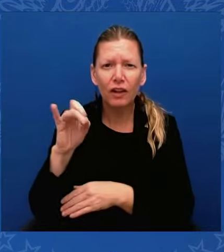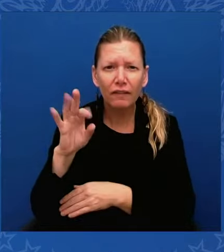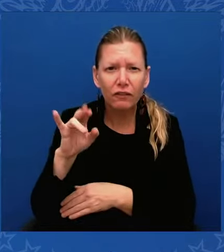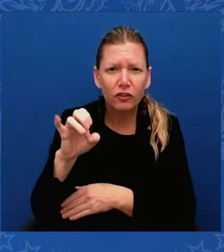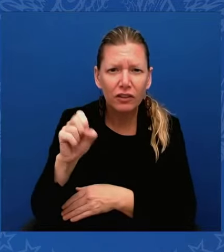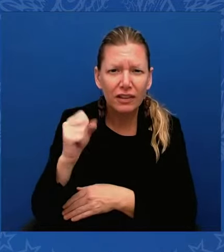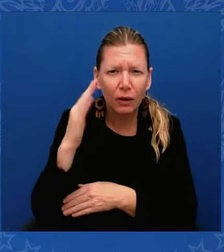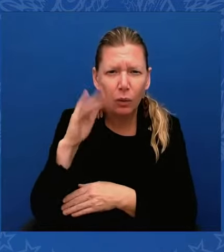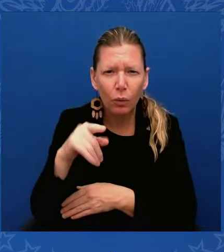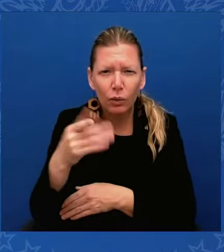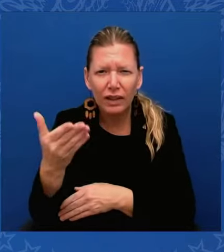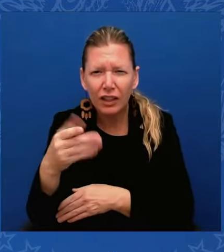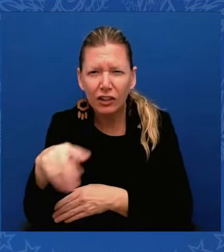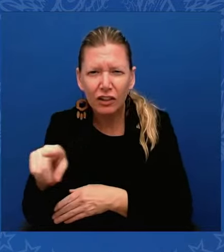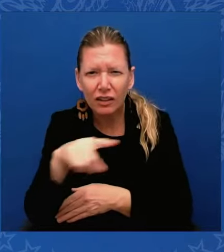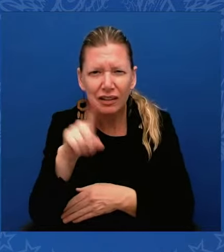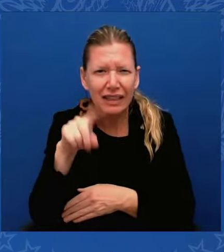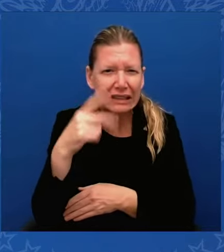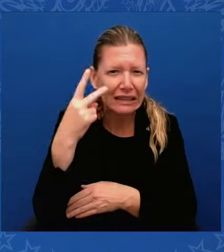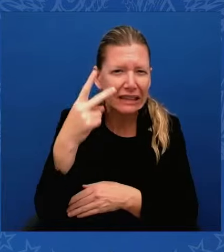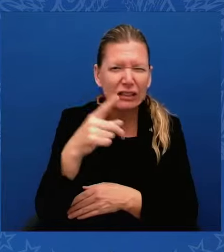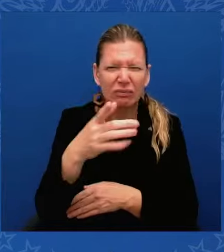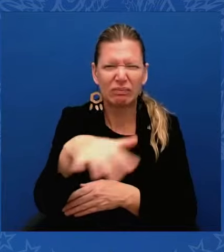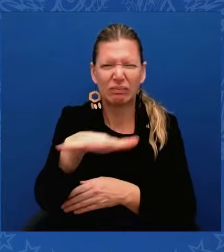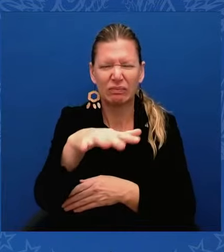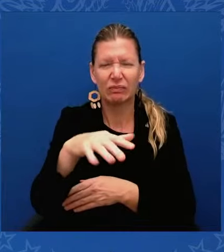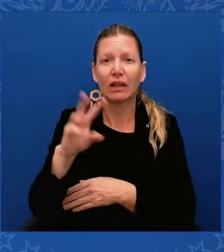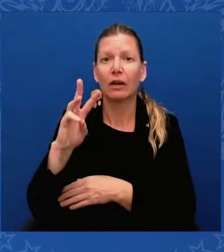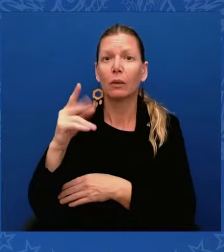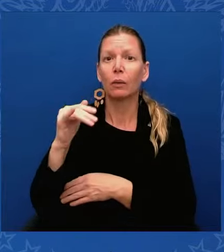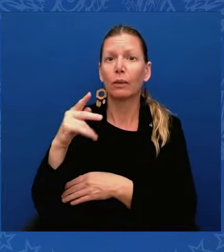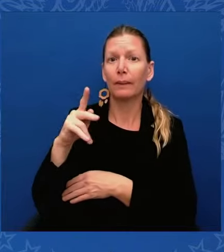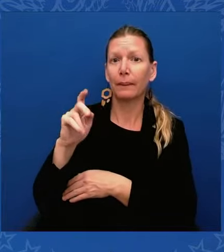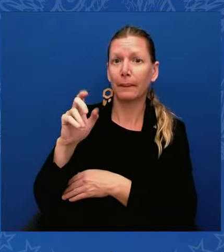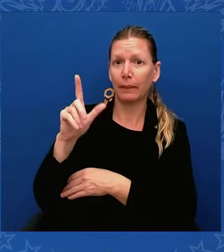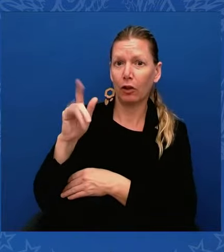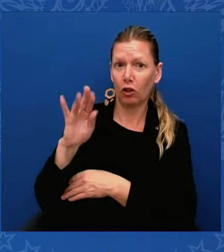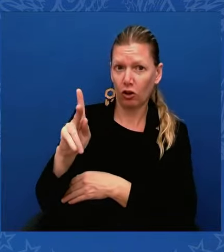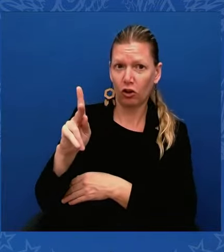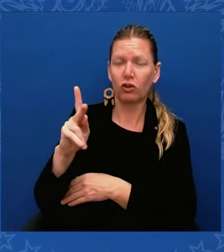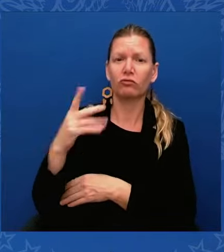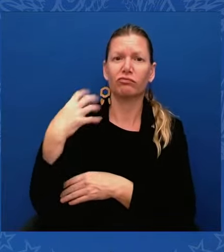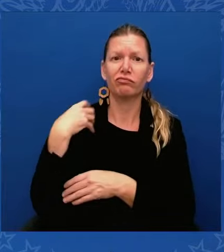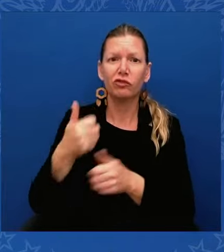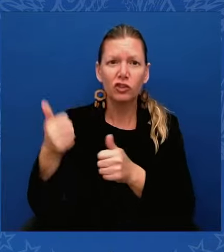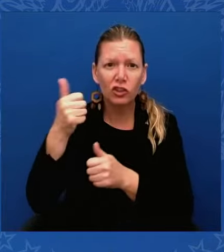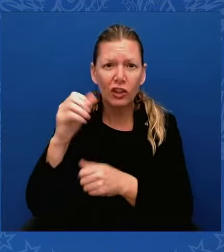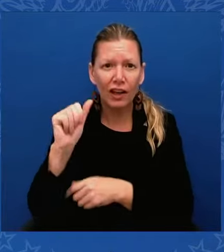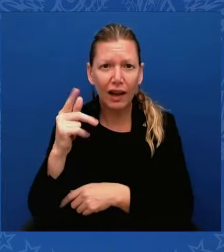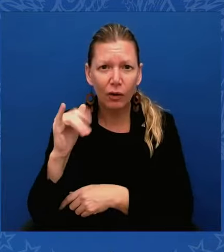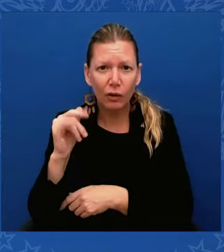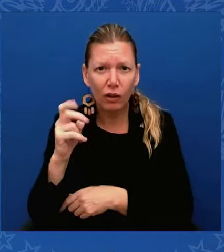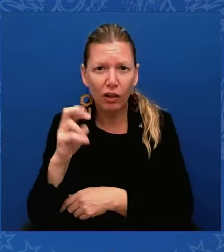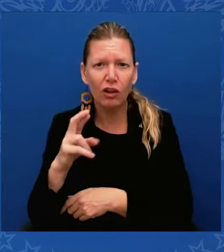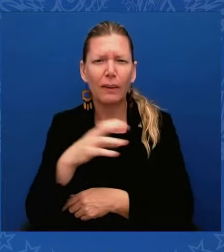and all the members of Congress here tonight. Thank you, thank you, thank you also to the Asian Pacific American Institute of Congressional Studies